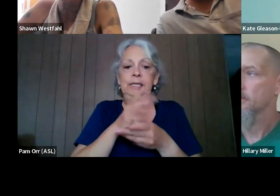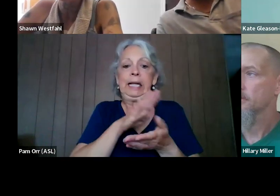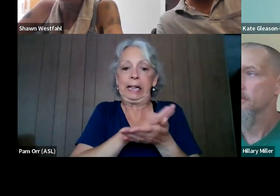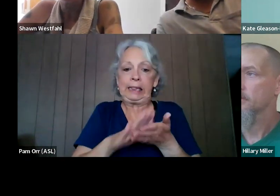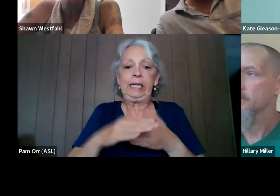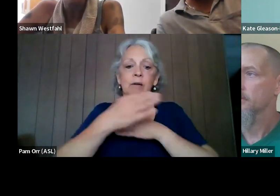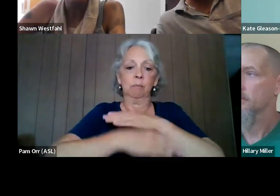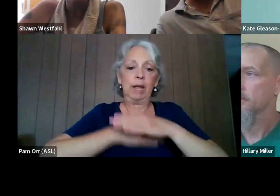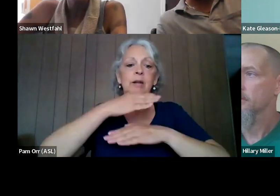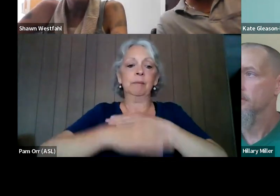you're just going to make it,